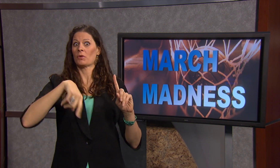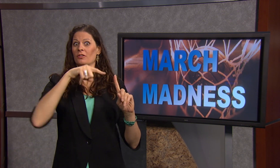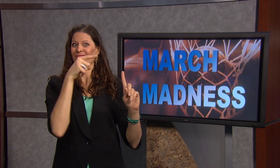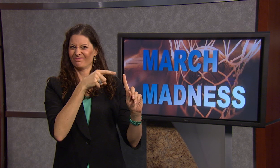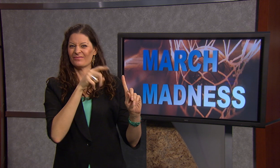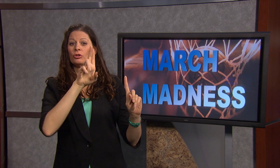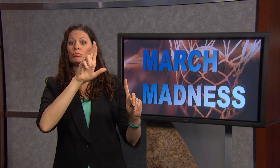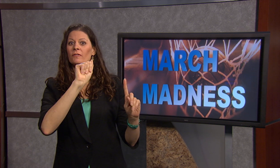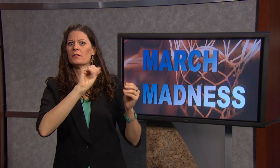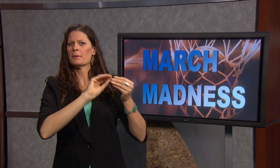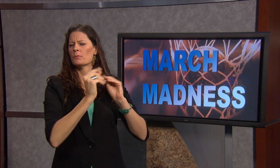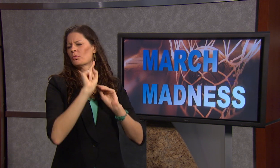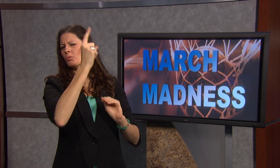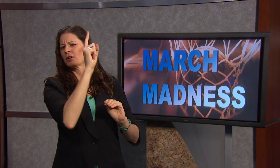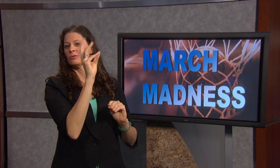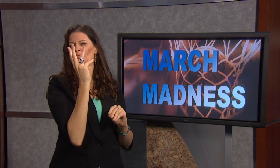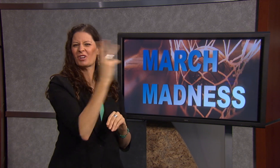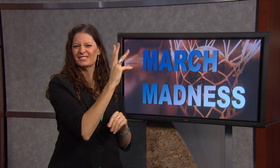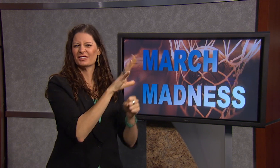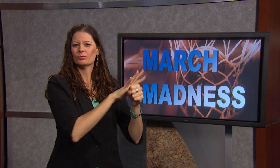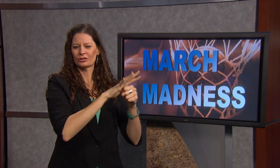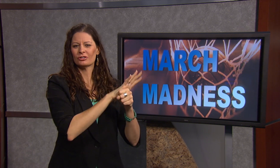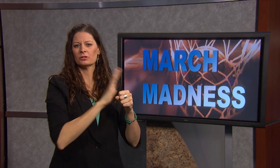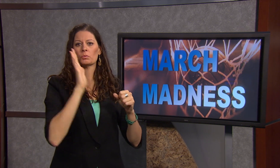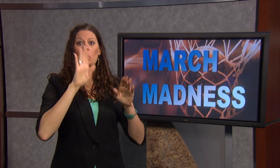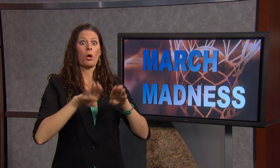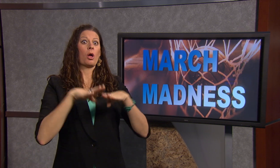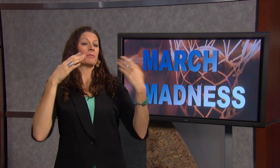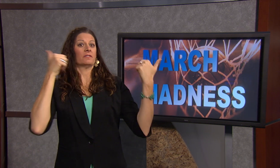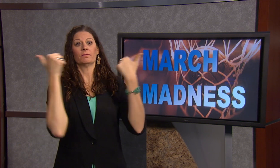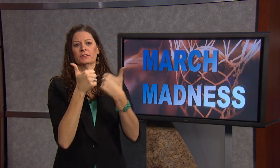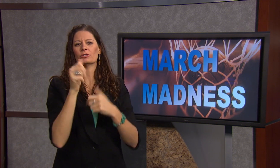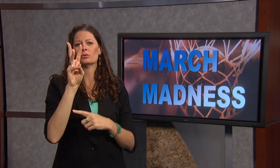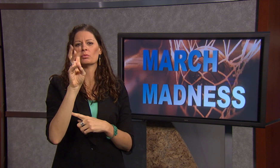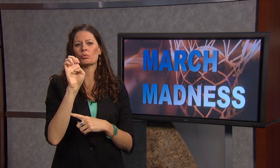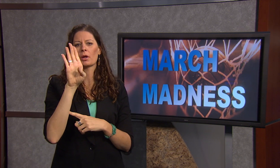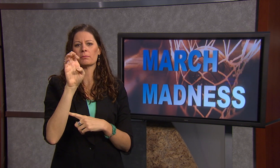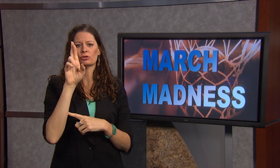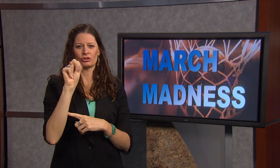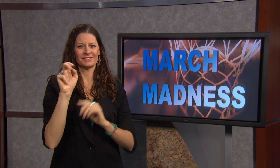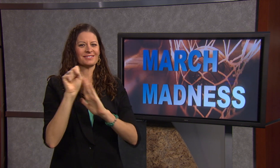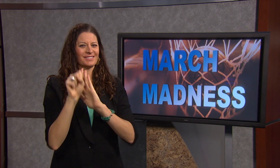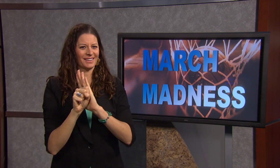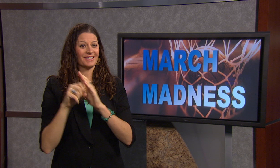ROUND. IN THE SECOND ROUND, UOFA SEEDED NUMBER 1 IN THE WEST REGION WILL FACE WEBER STATE